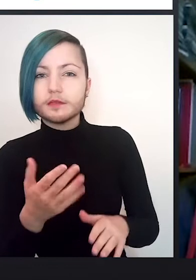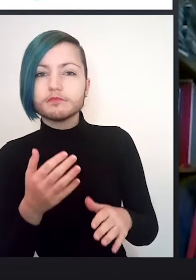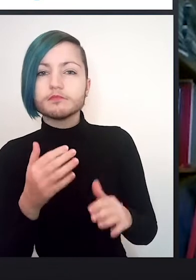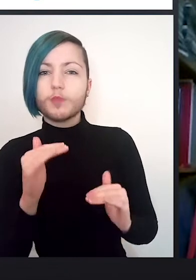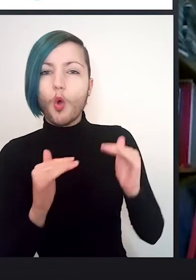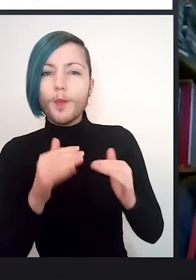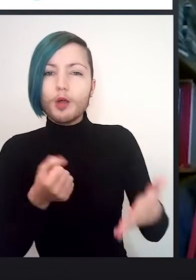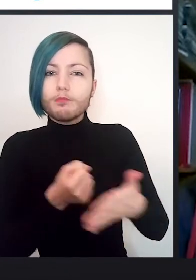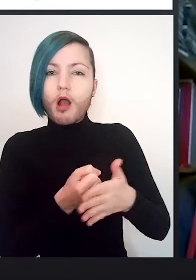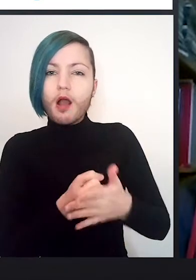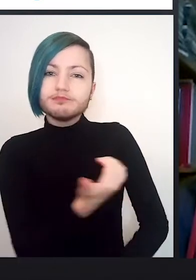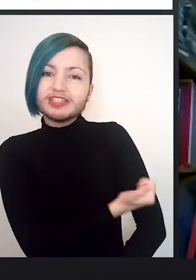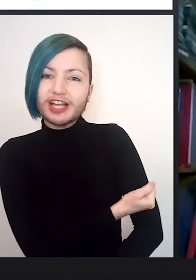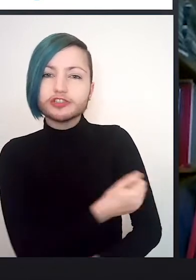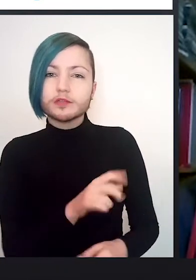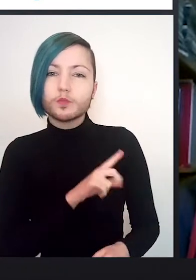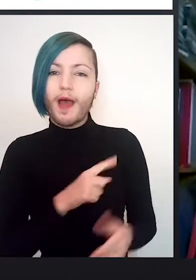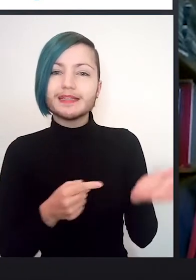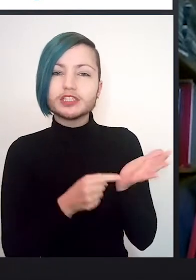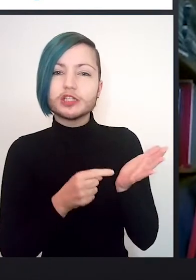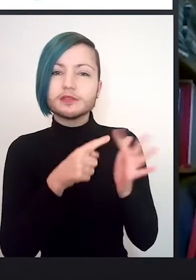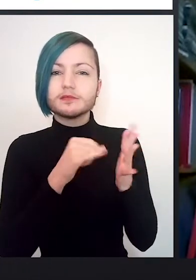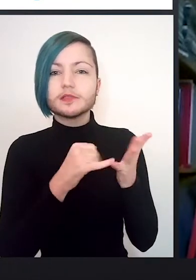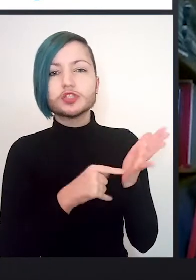the amount of testosterone in your system. Did you have to take that?